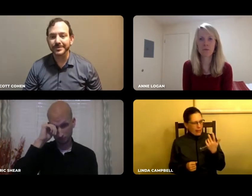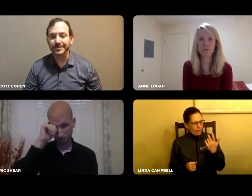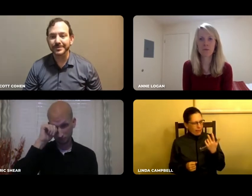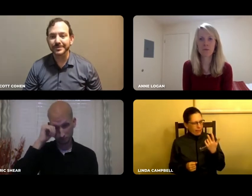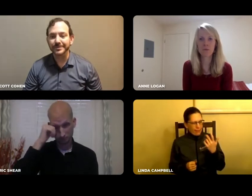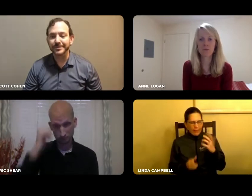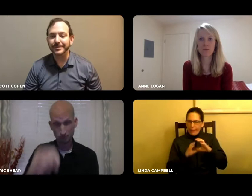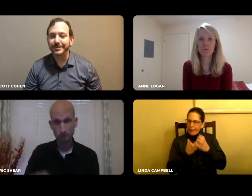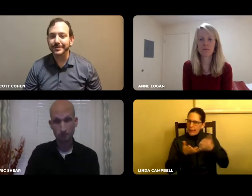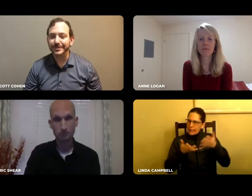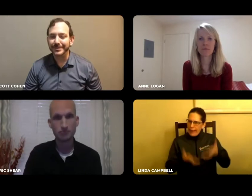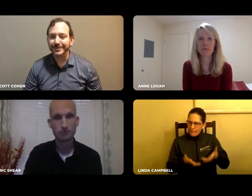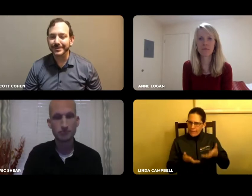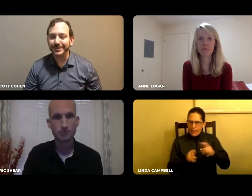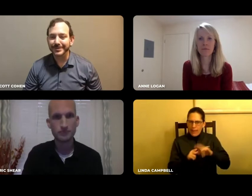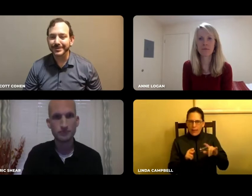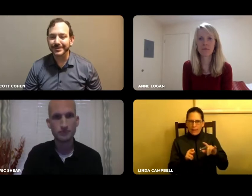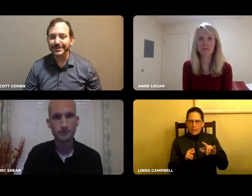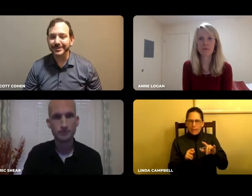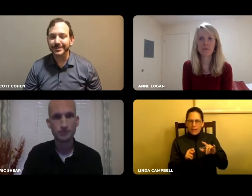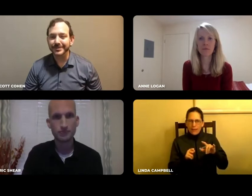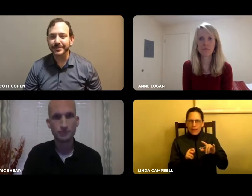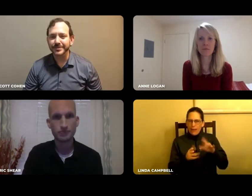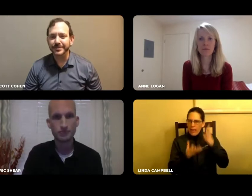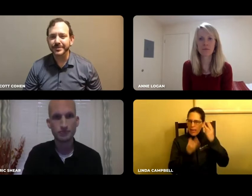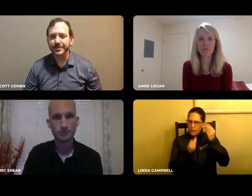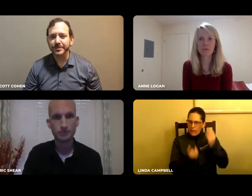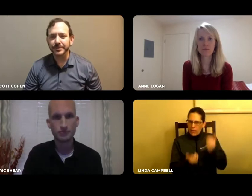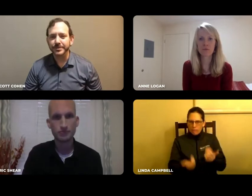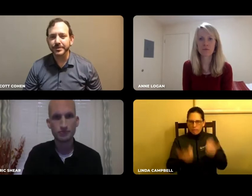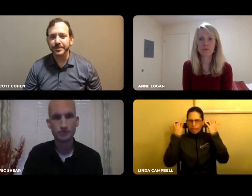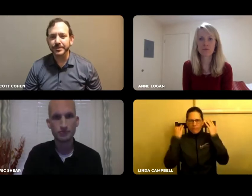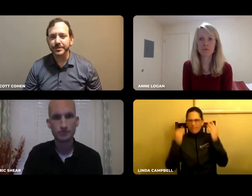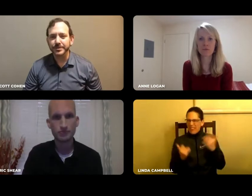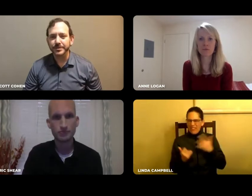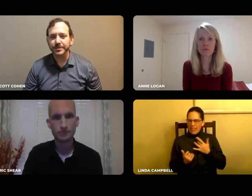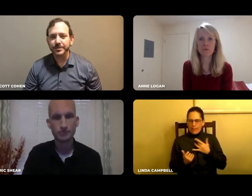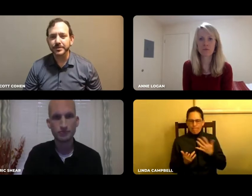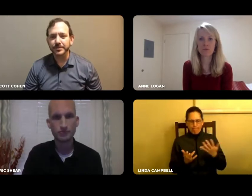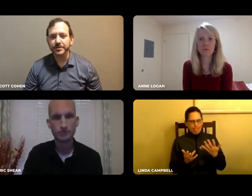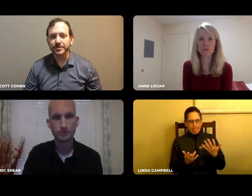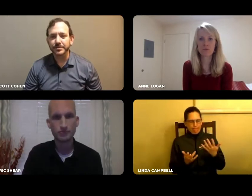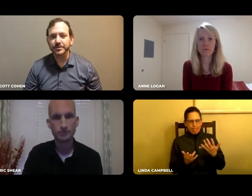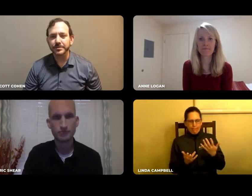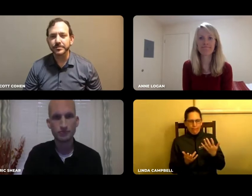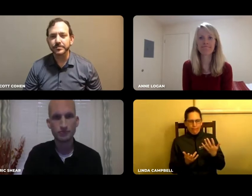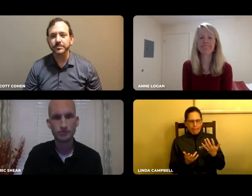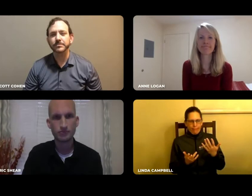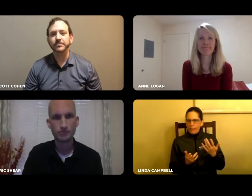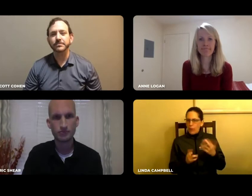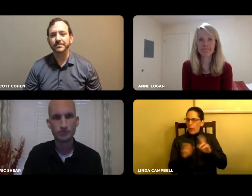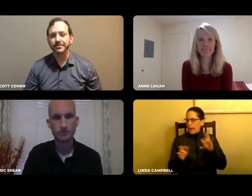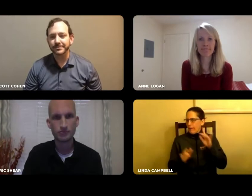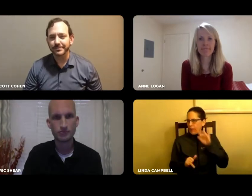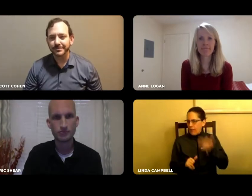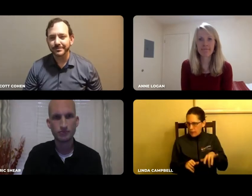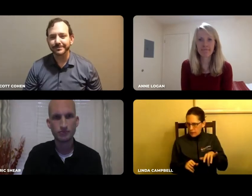It was heavy in classwork and overwhelming I didn't feel ready for that.